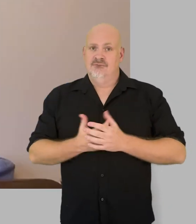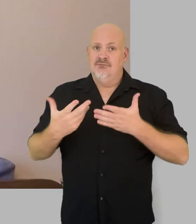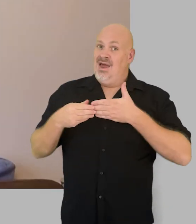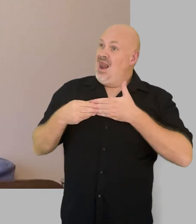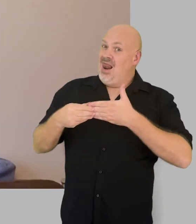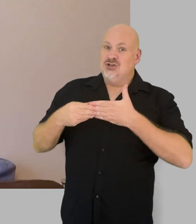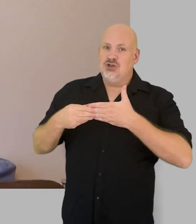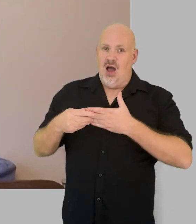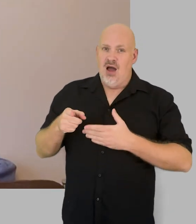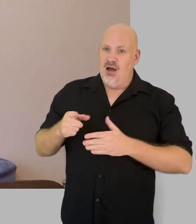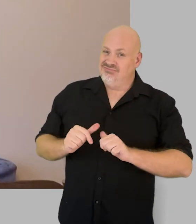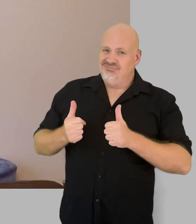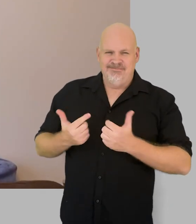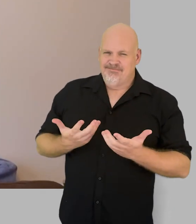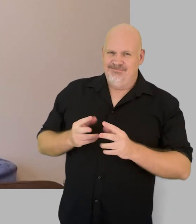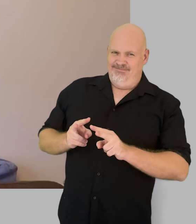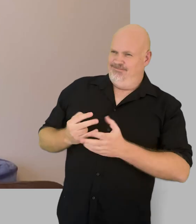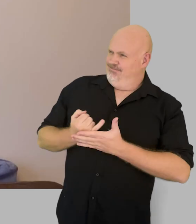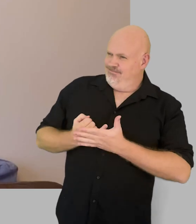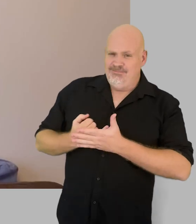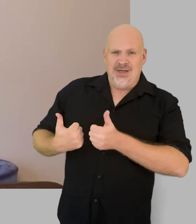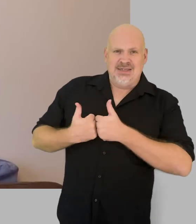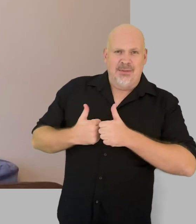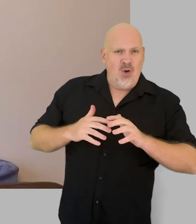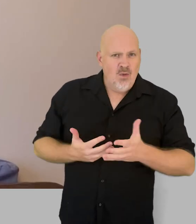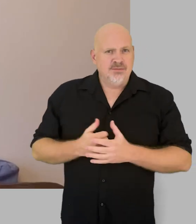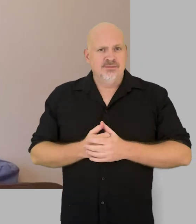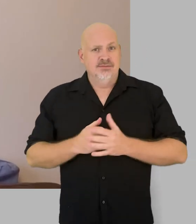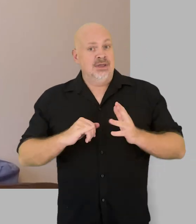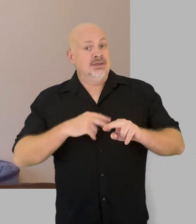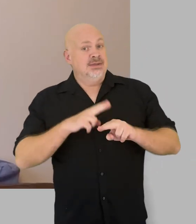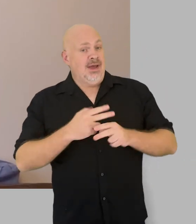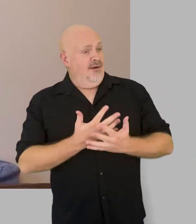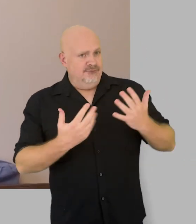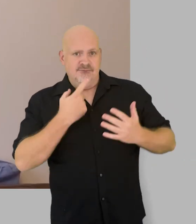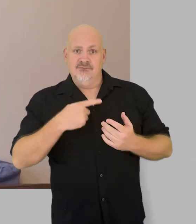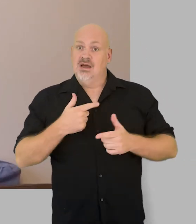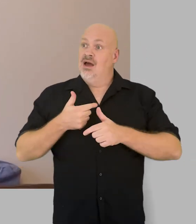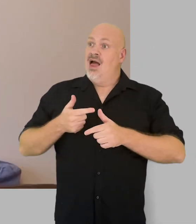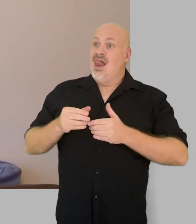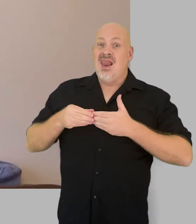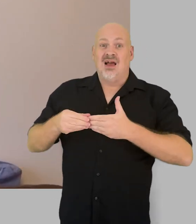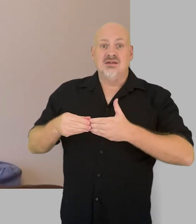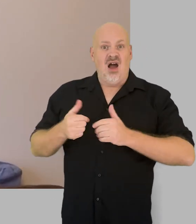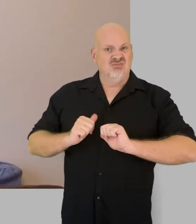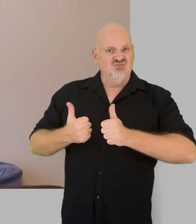and we found that the most impactful interventions were one that aimed to make a difference organisationally, so improving all leadership